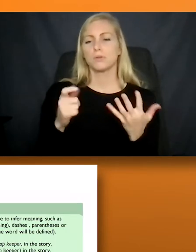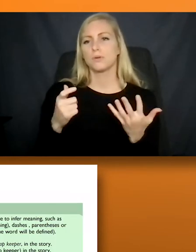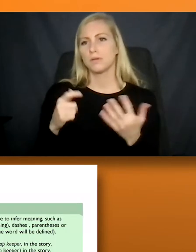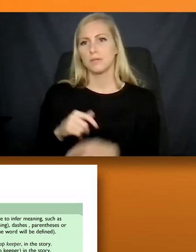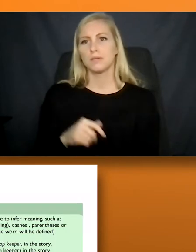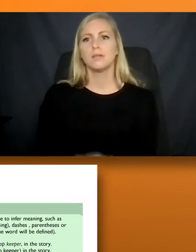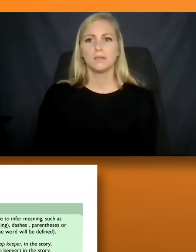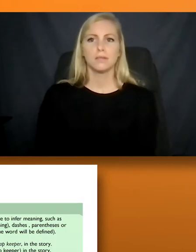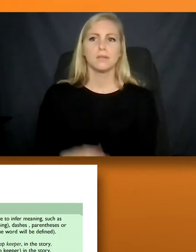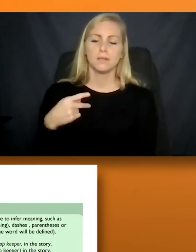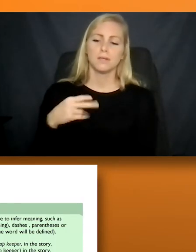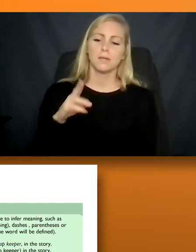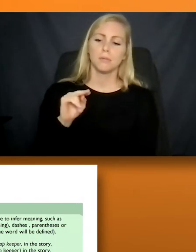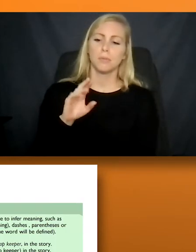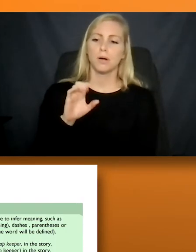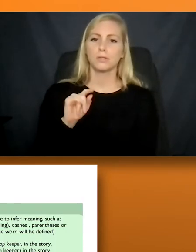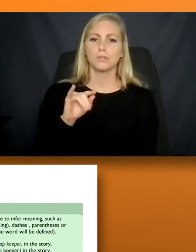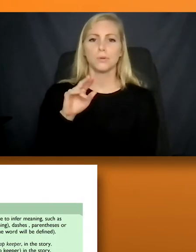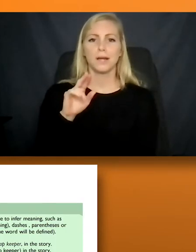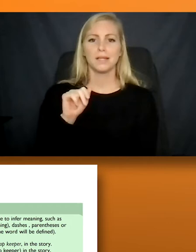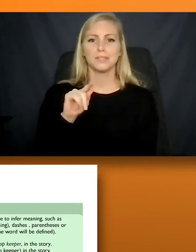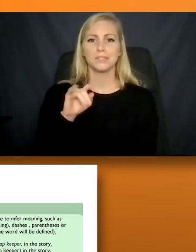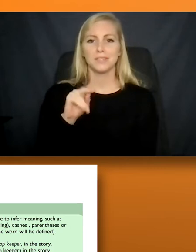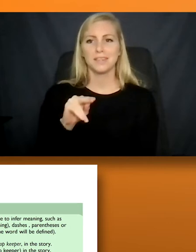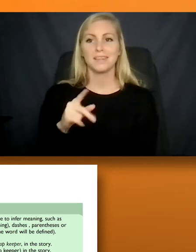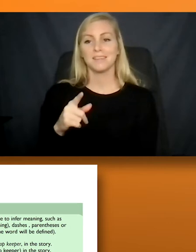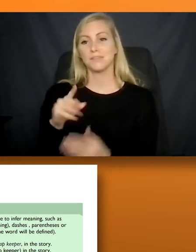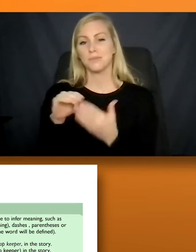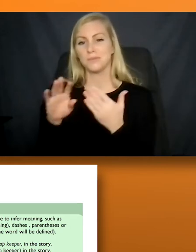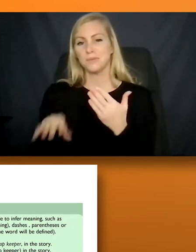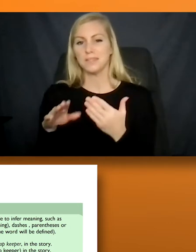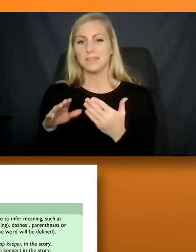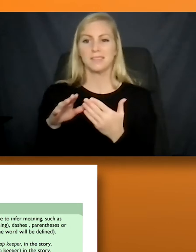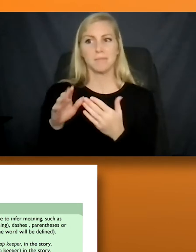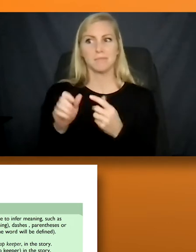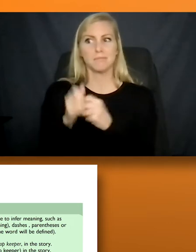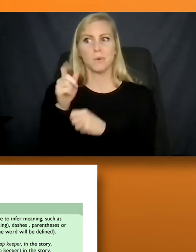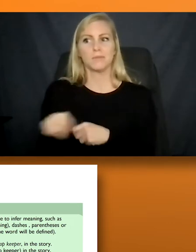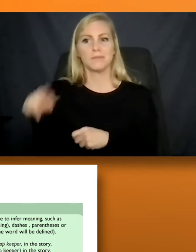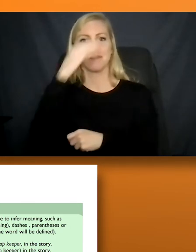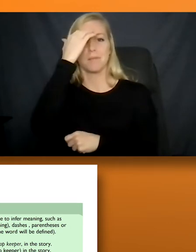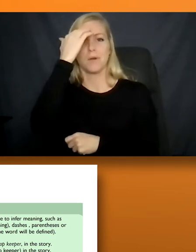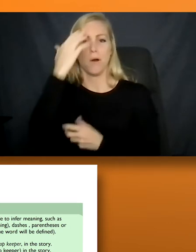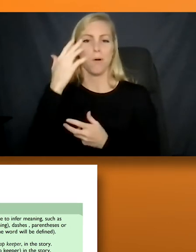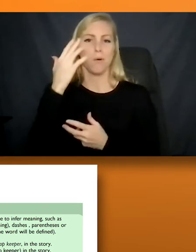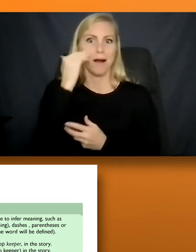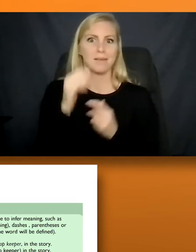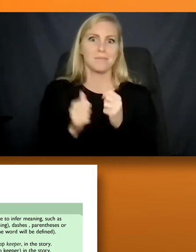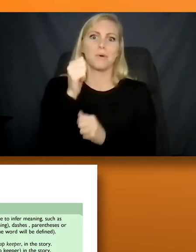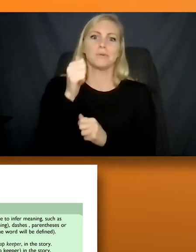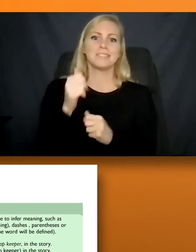This is probably the one are students are most familiar with, because maybe it's the easiest one. Is to look through the whole sentence.